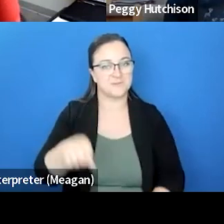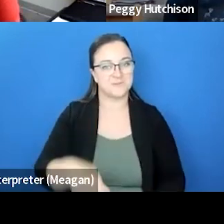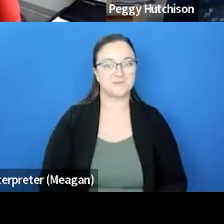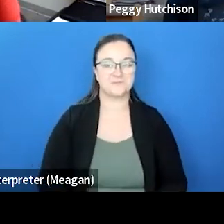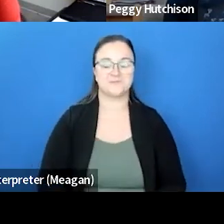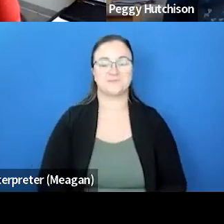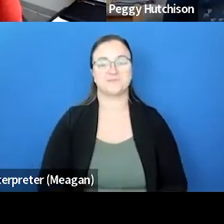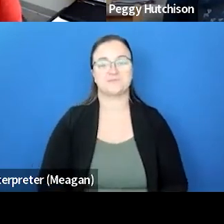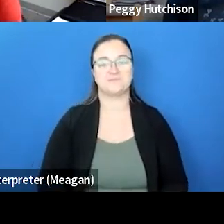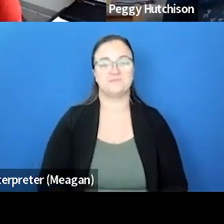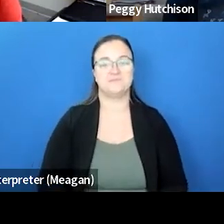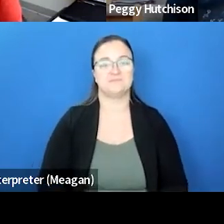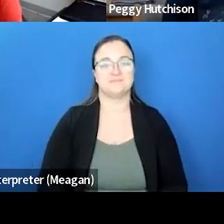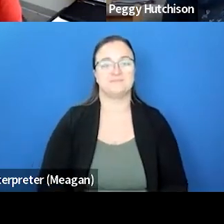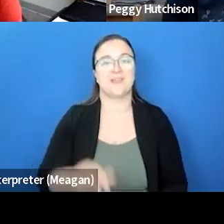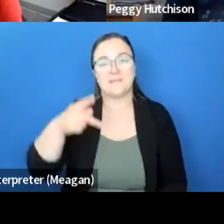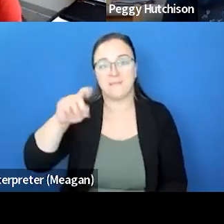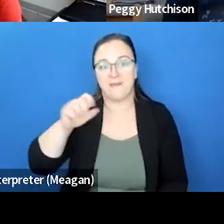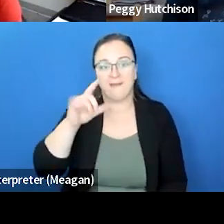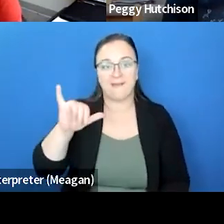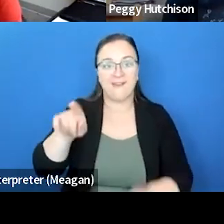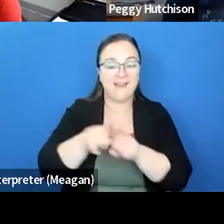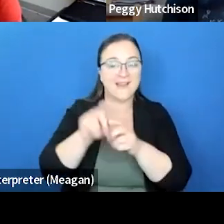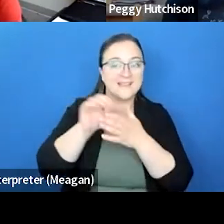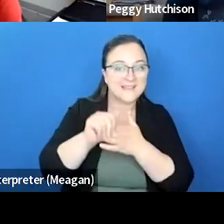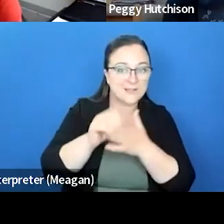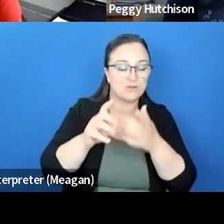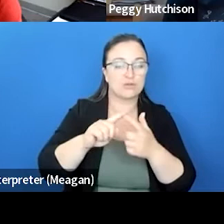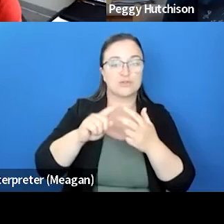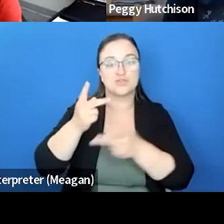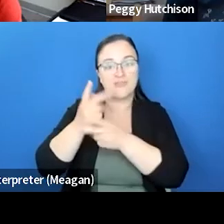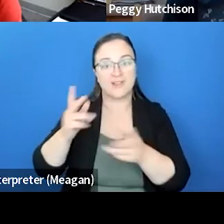I think as leaders and supervisors, people watch us, right?